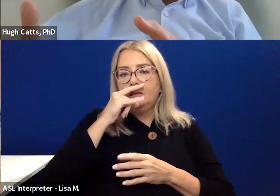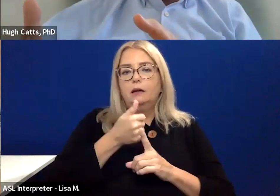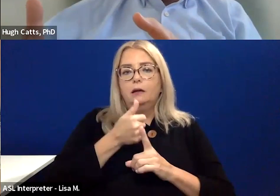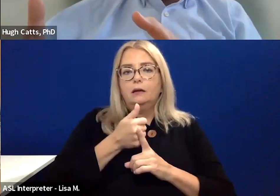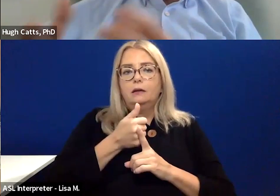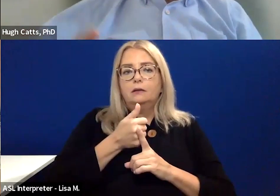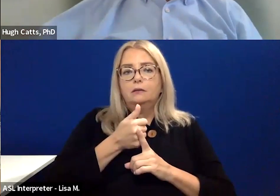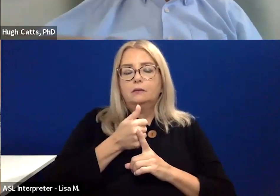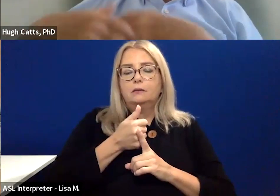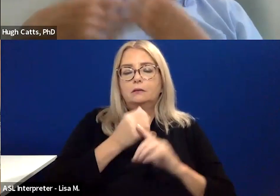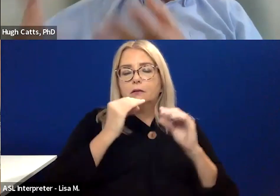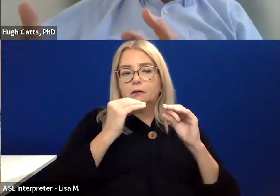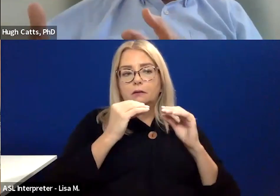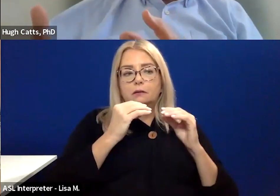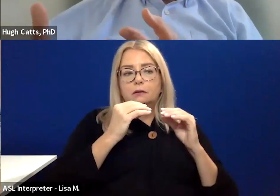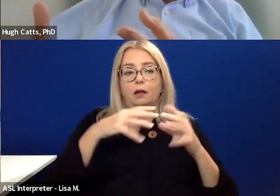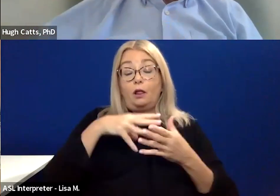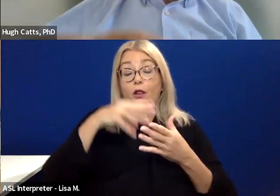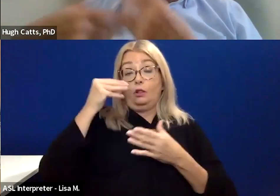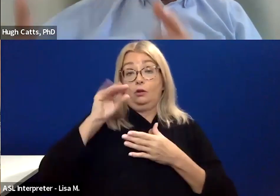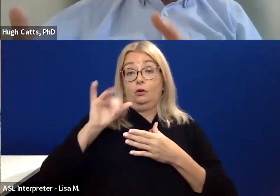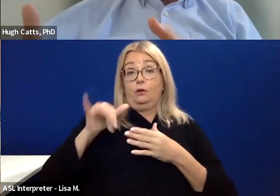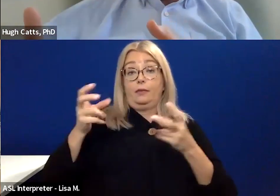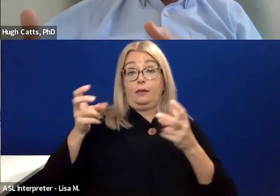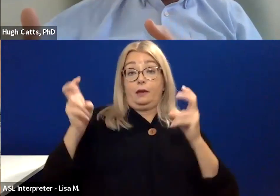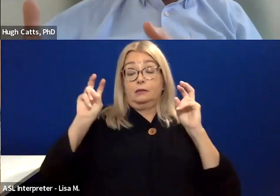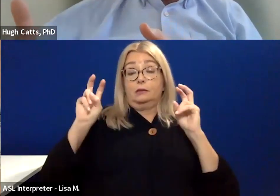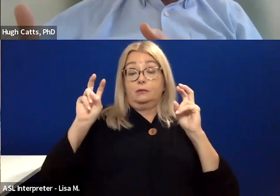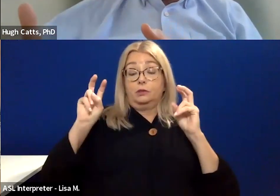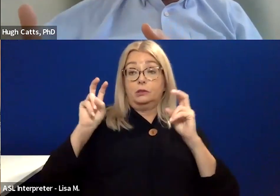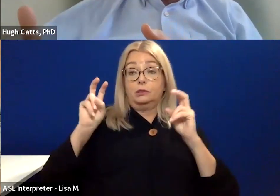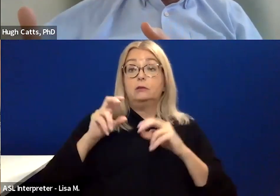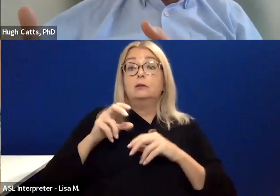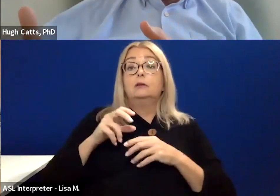subject matter and within that subject matter taught how to read and write in that subject